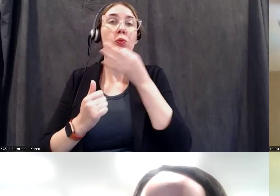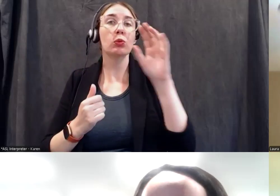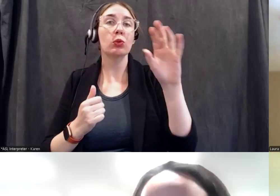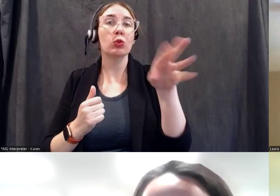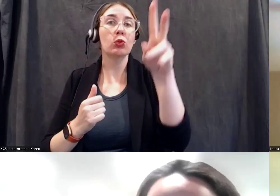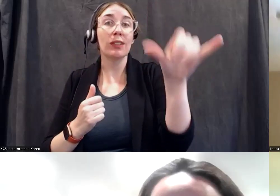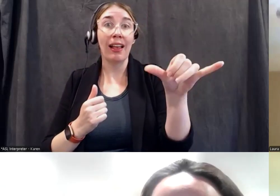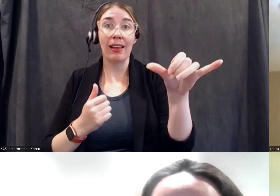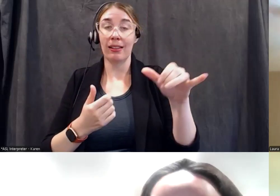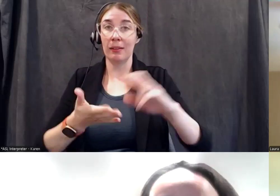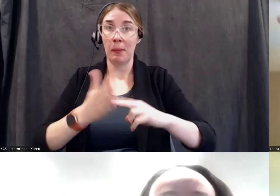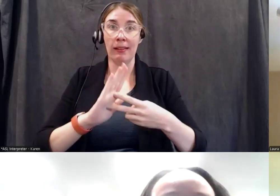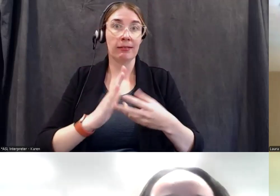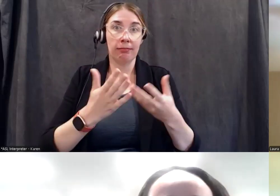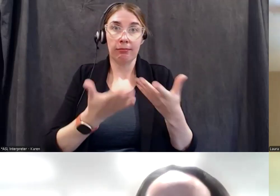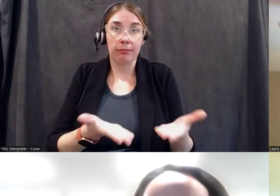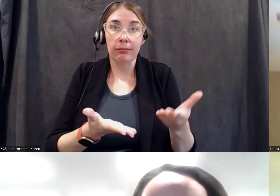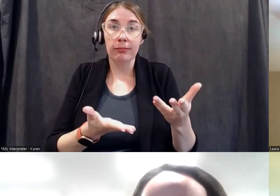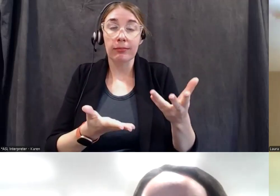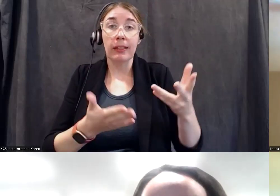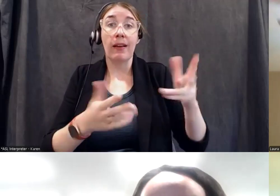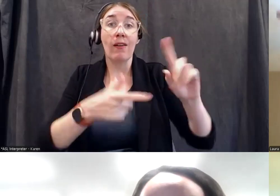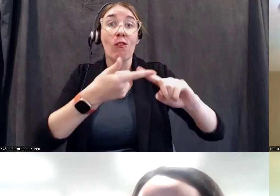how are you going to make sure that it's welcoming and inviting for all?